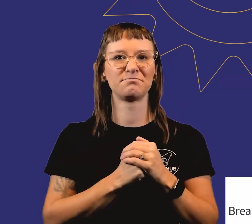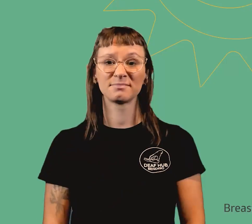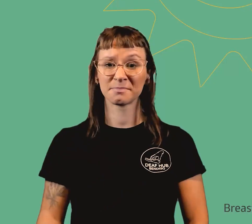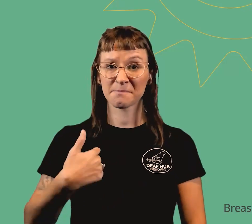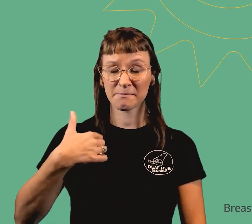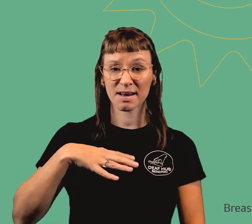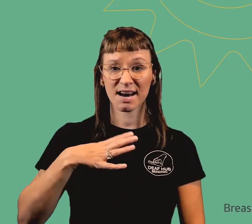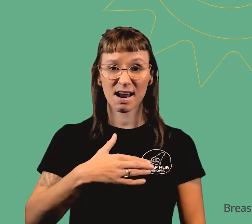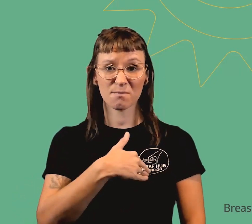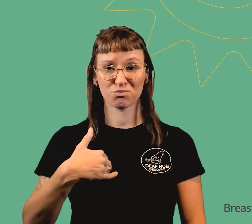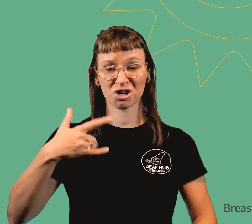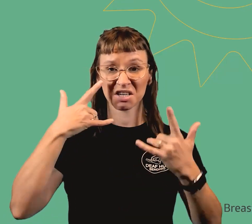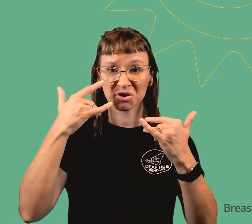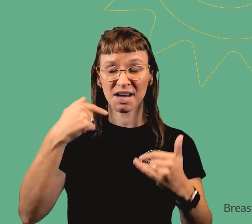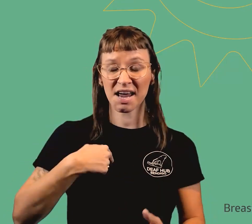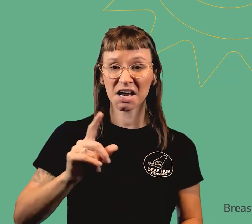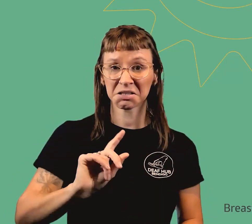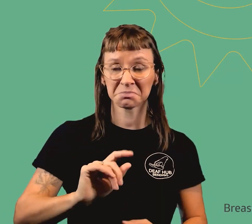Do I need a breast screen? BreastScreen